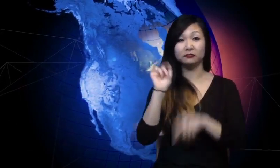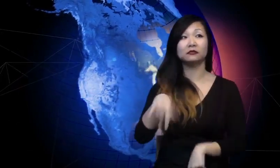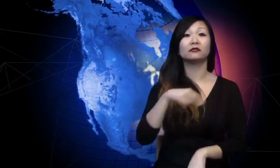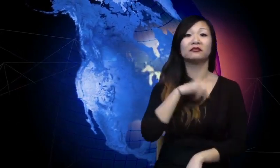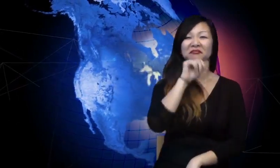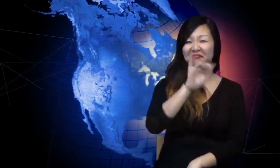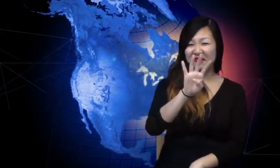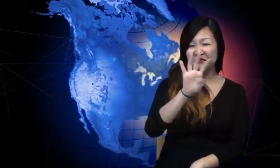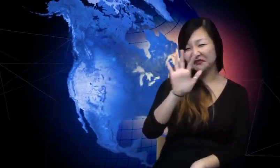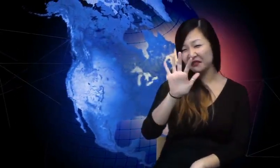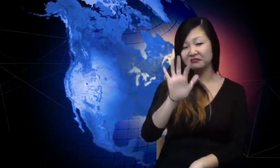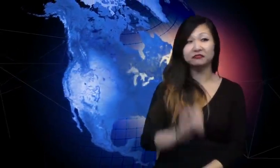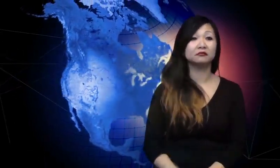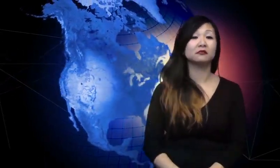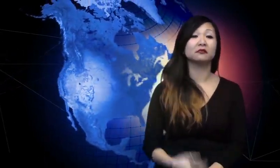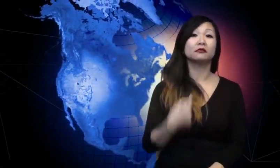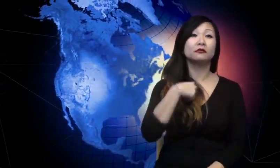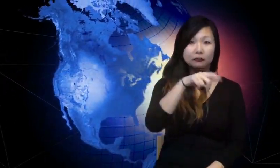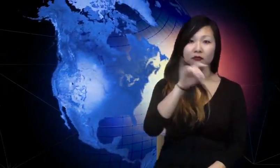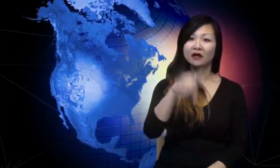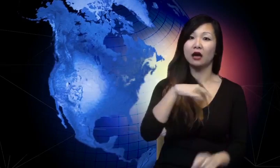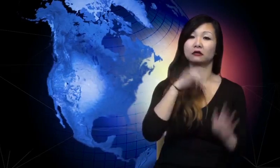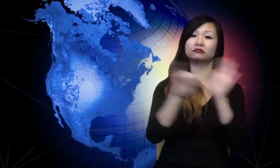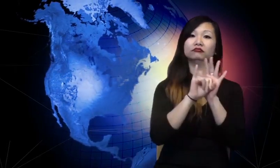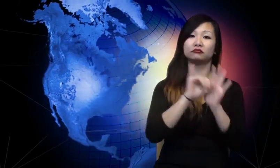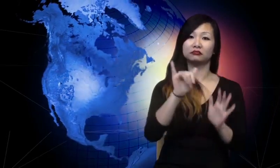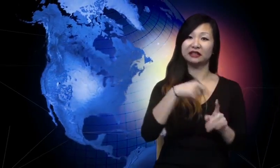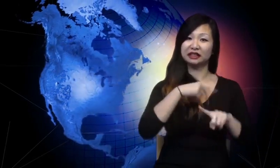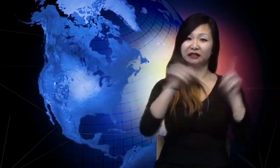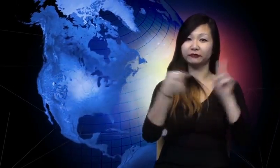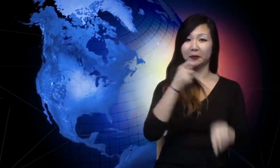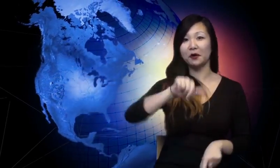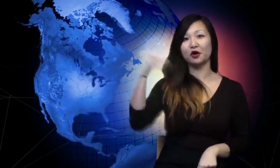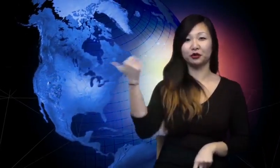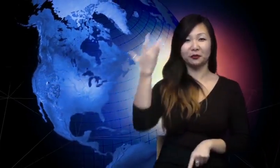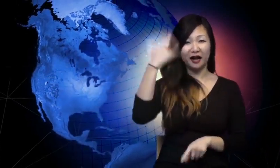when I was 5 or so, it became clear to me. By leaving a place where